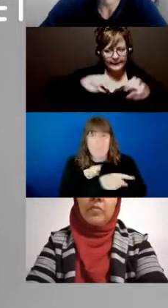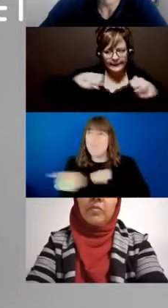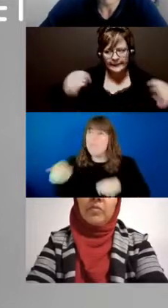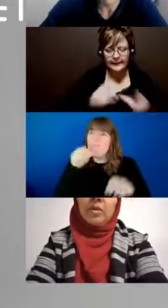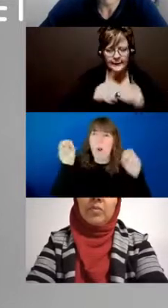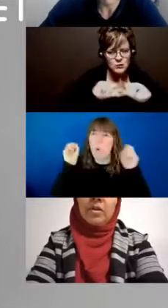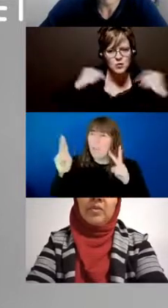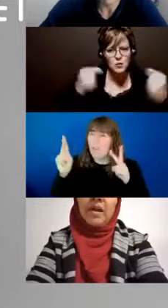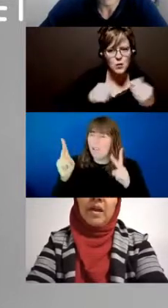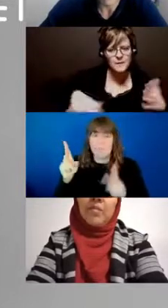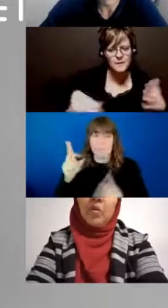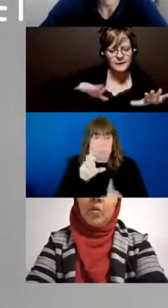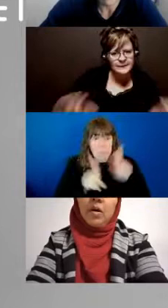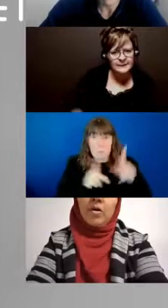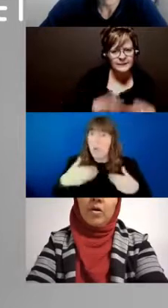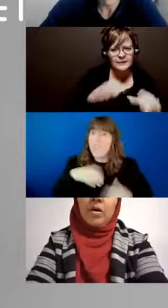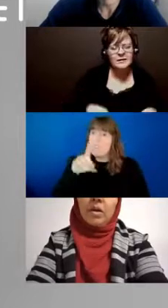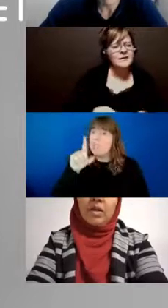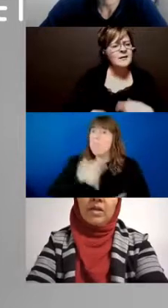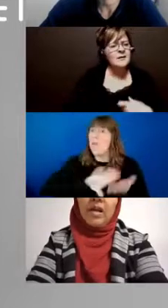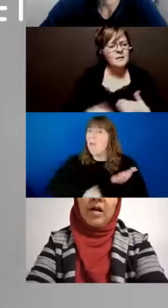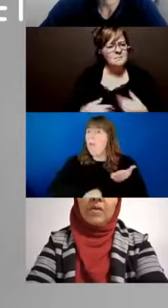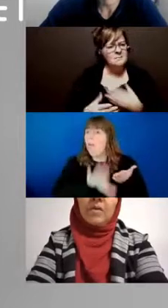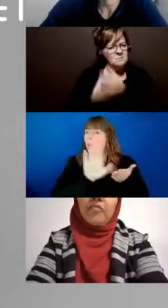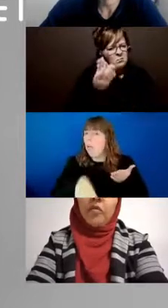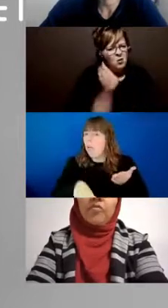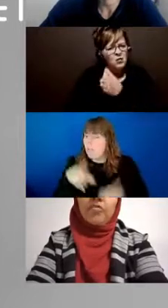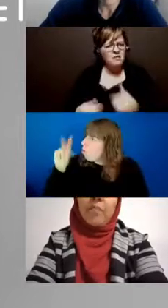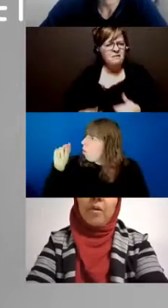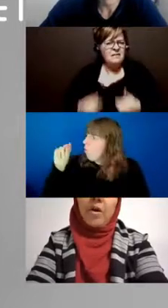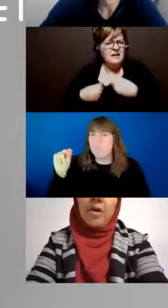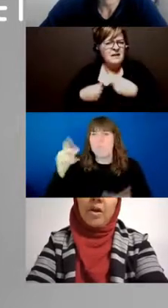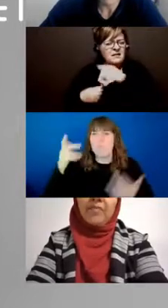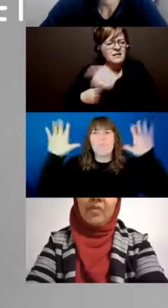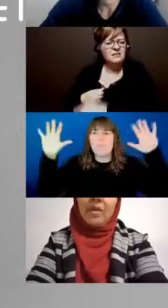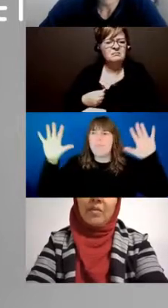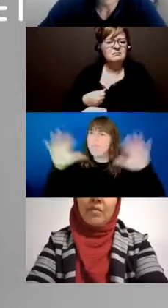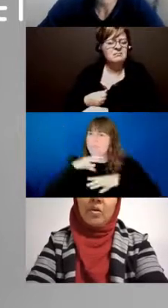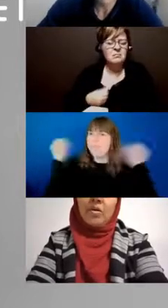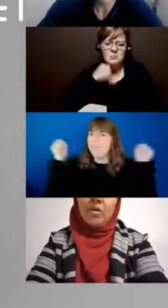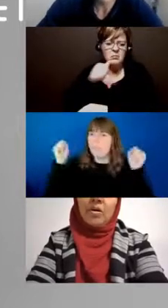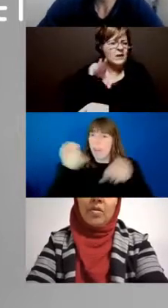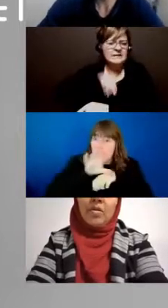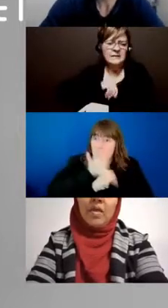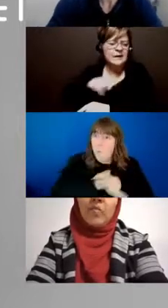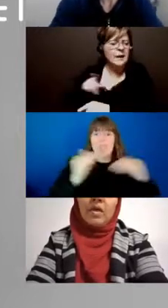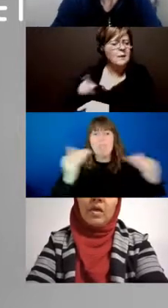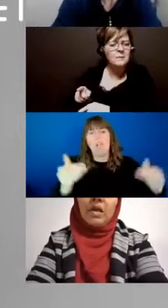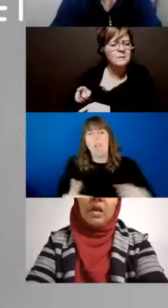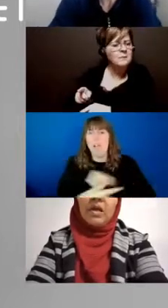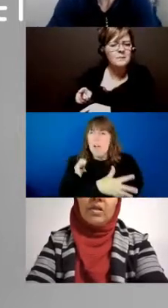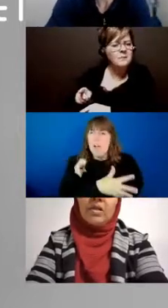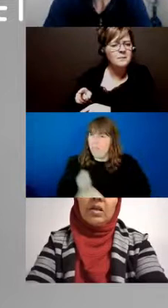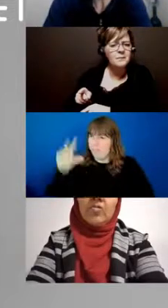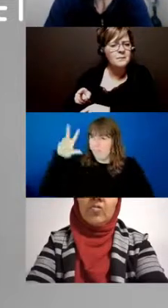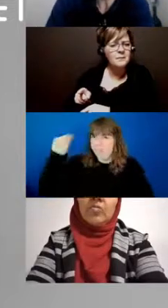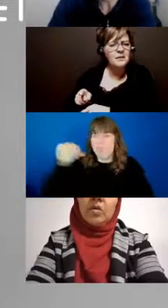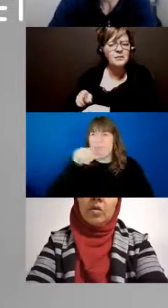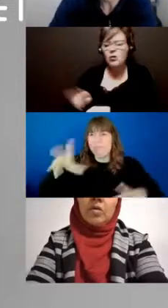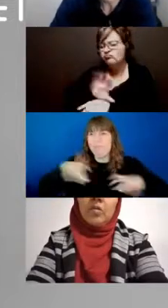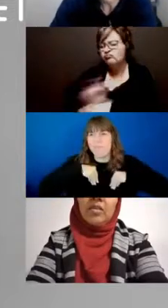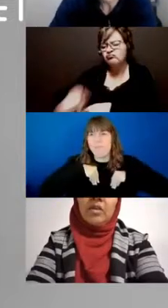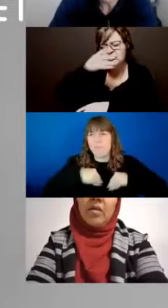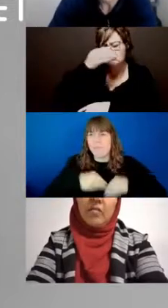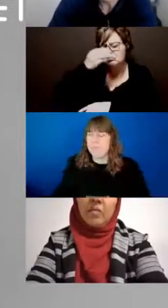disabilities anymore it cannot be forced upon us anymore that we need to work with government